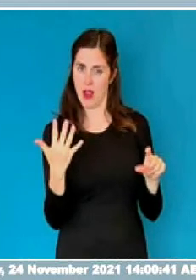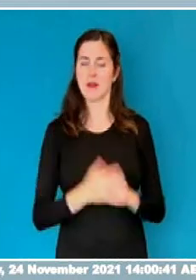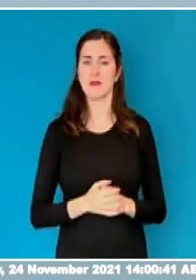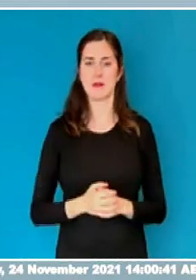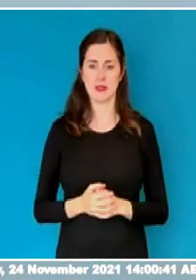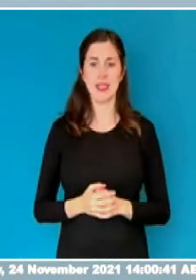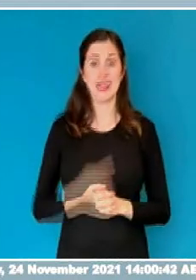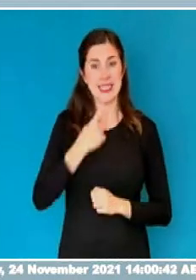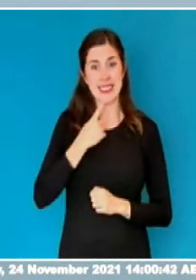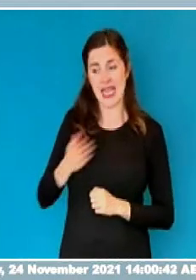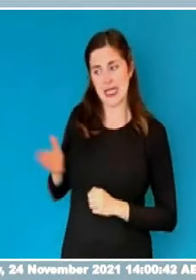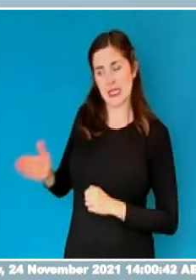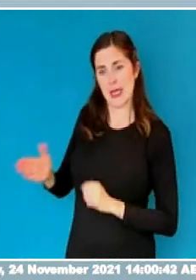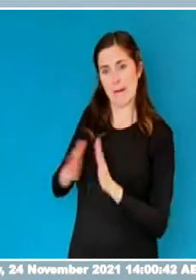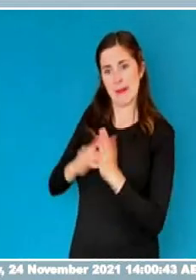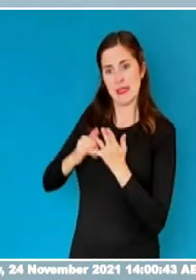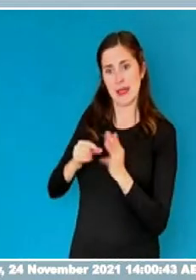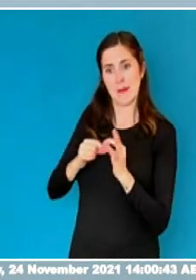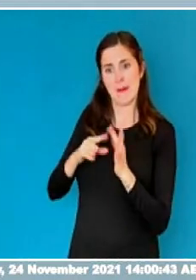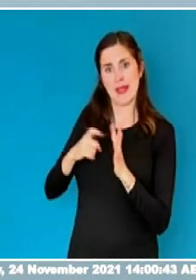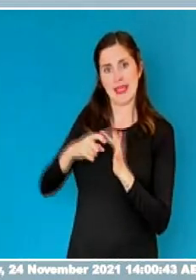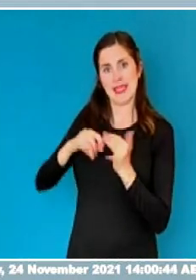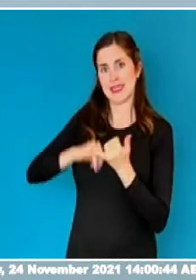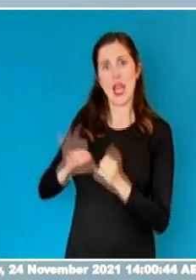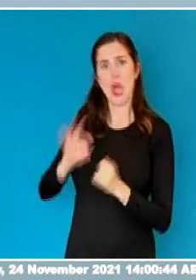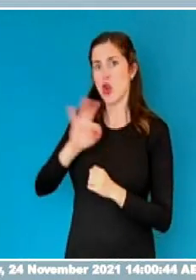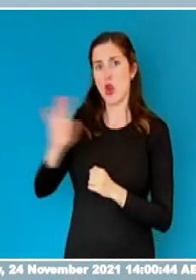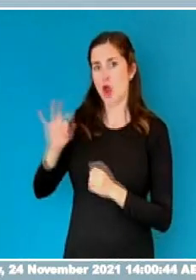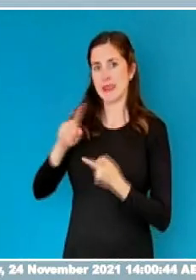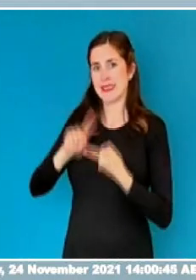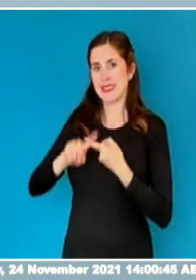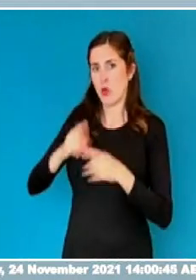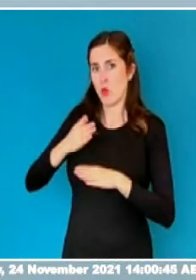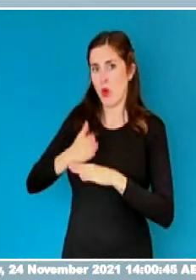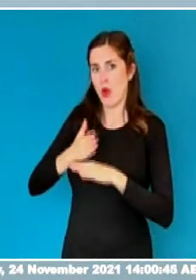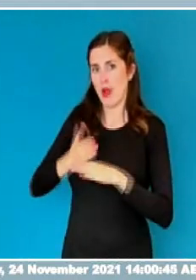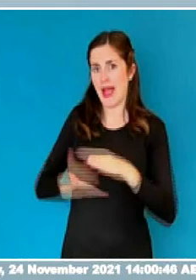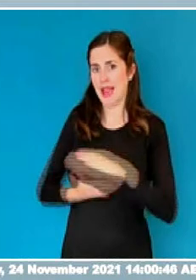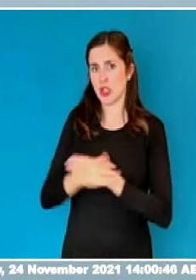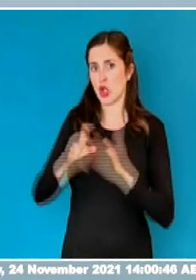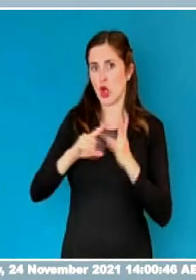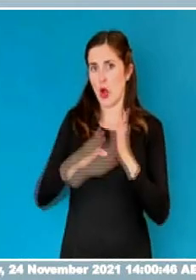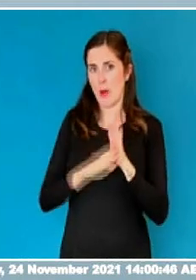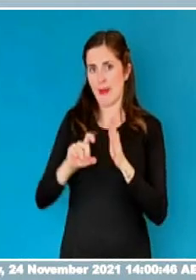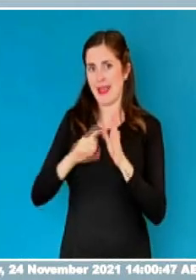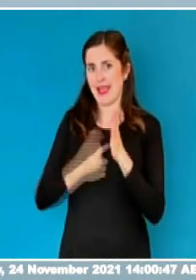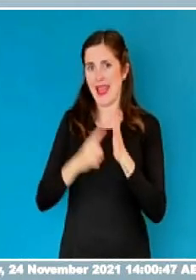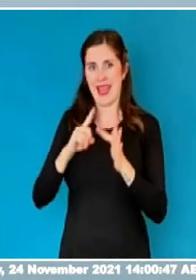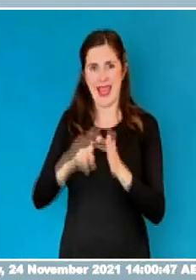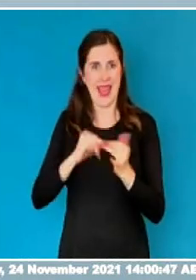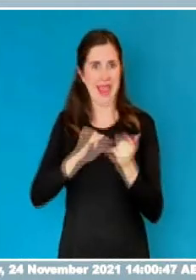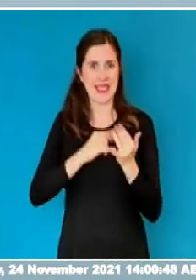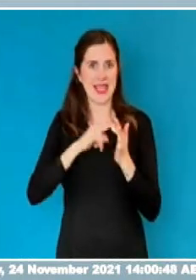that Ms Bekis is no longer Comcare's SES Diversity Champion, or Chair of our Diversity